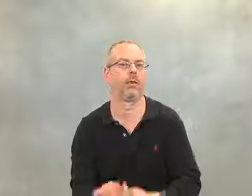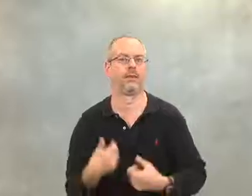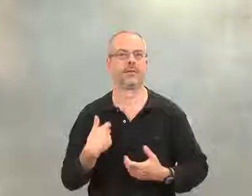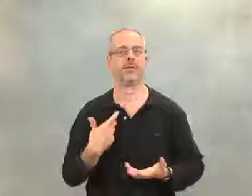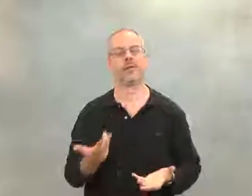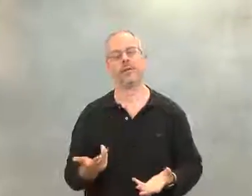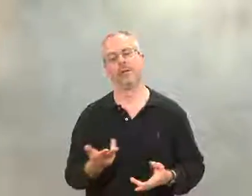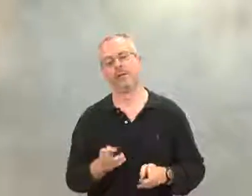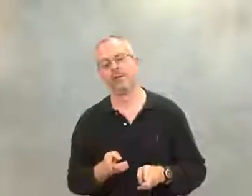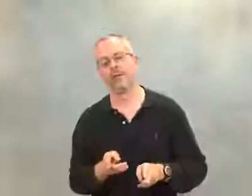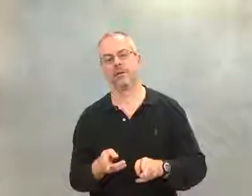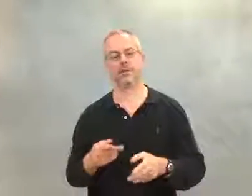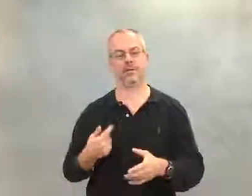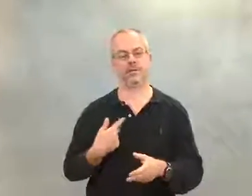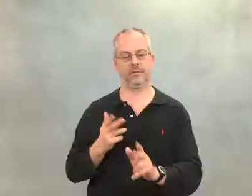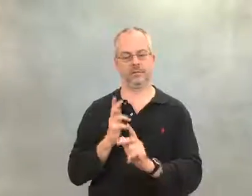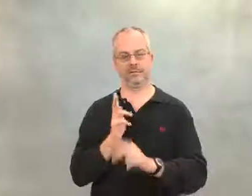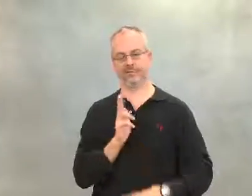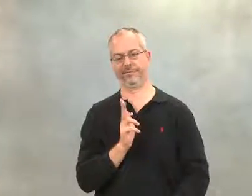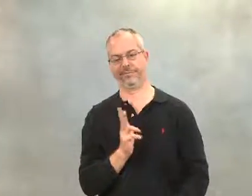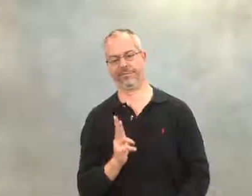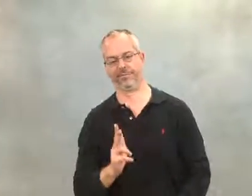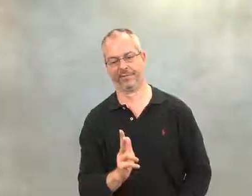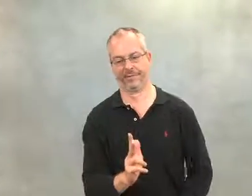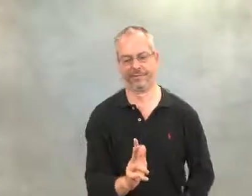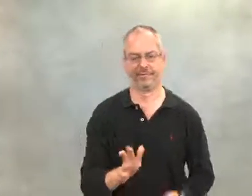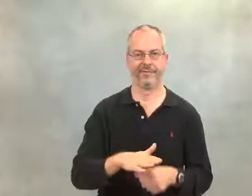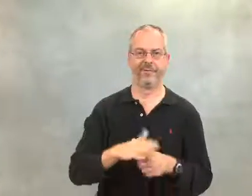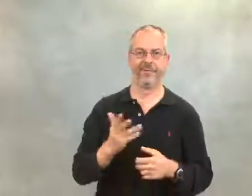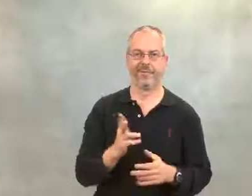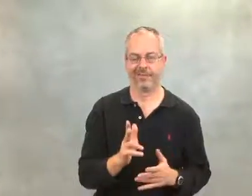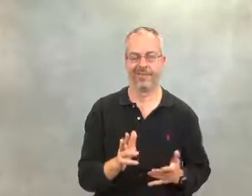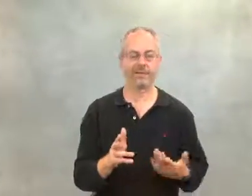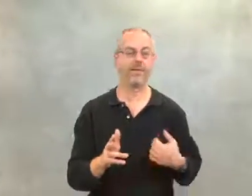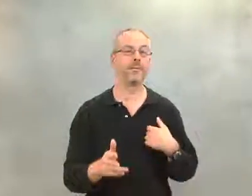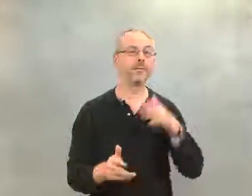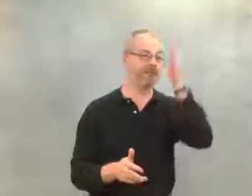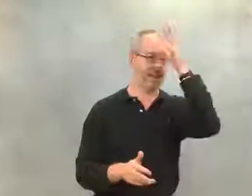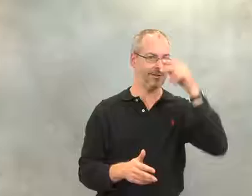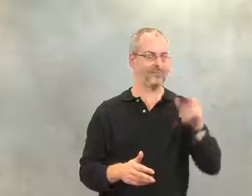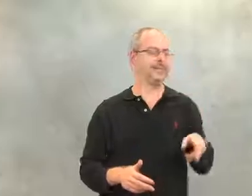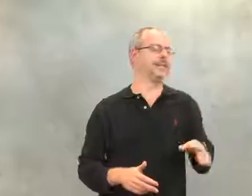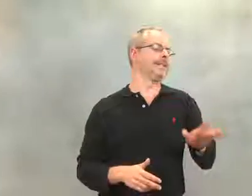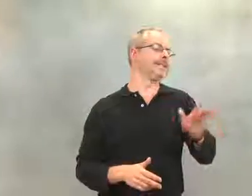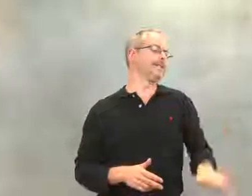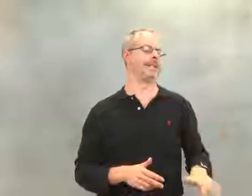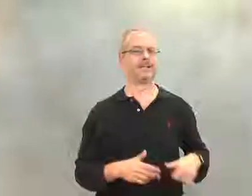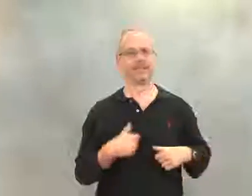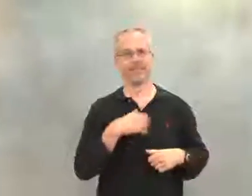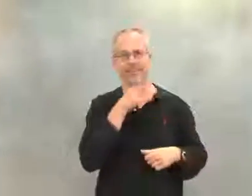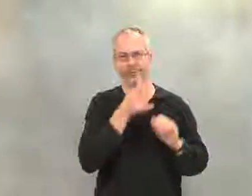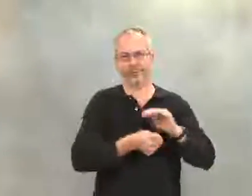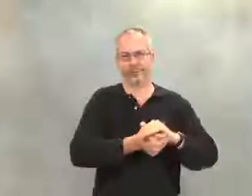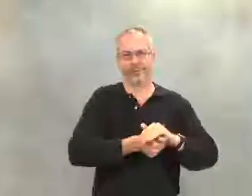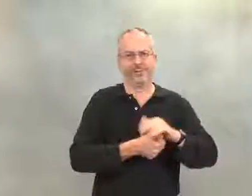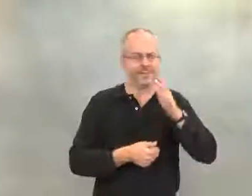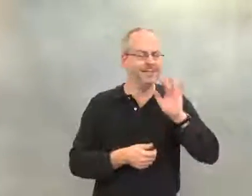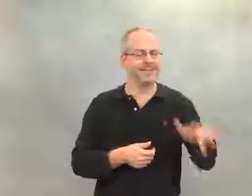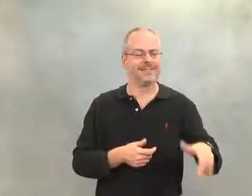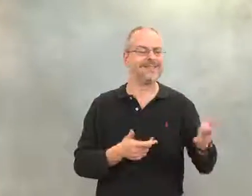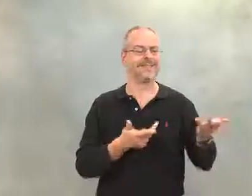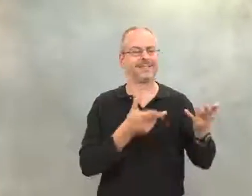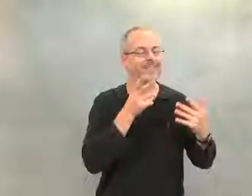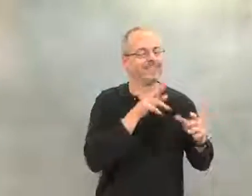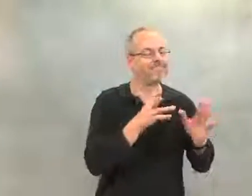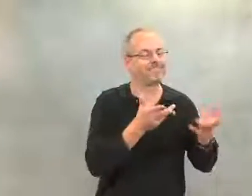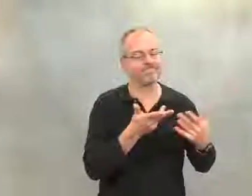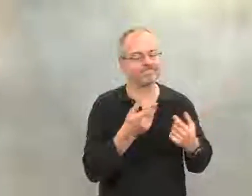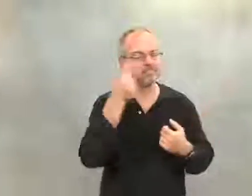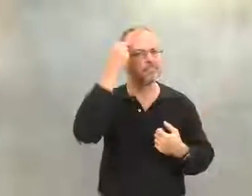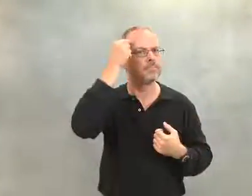I wanted to go faster, but was slowed down by those ahead.